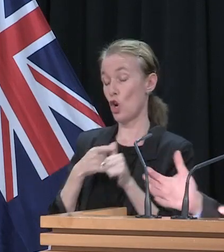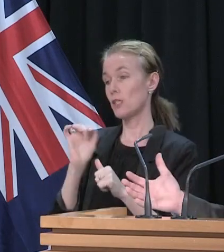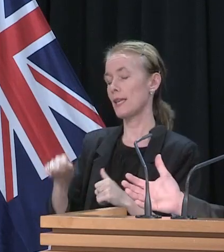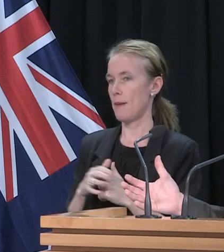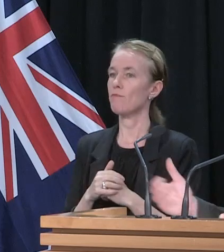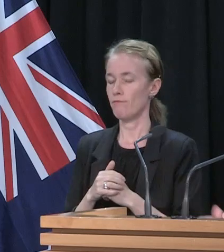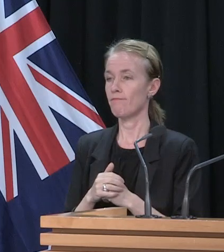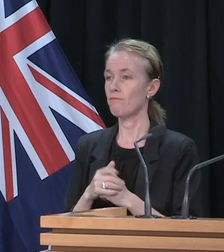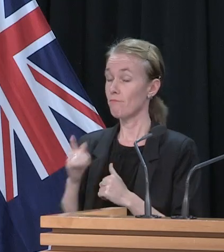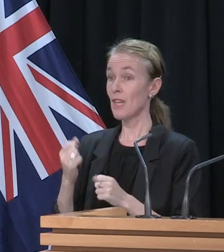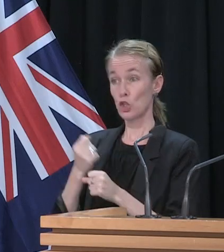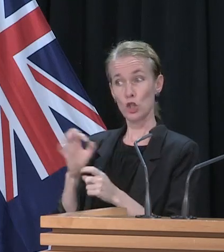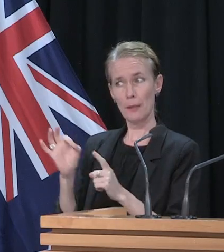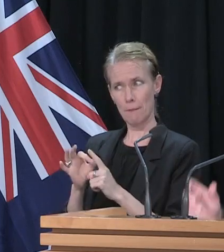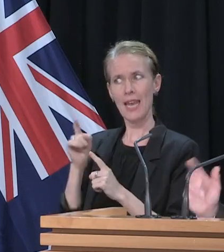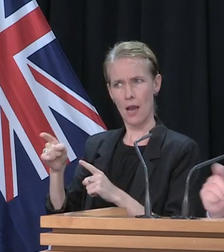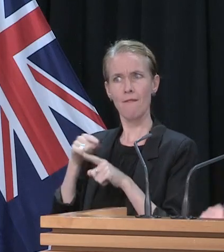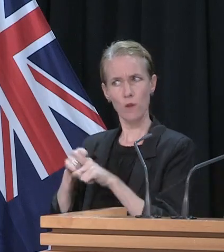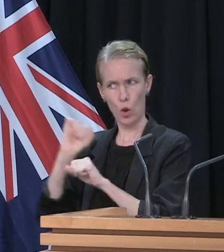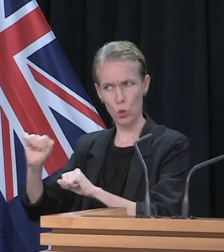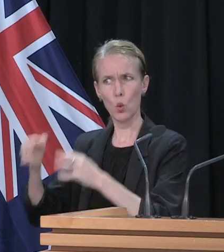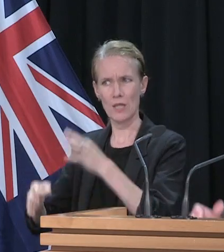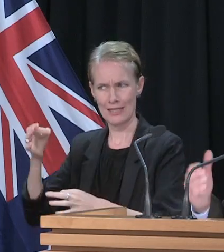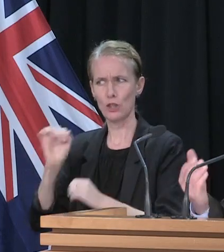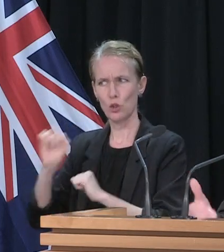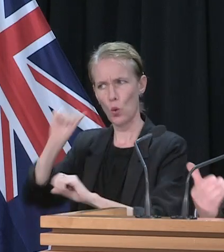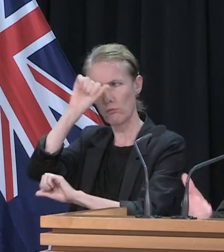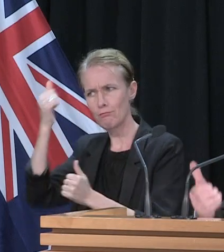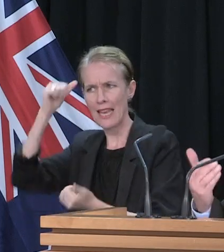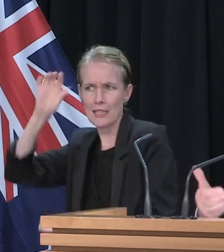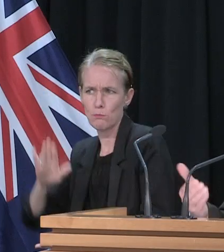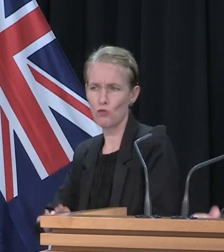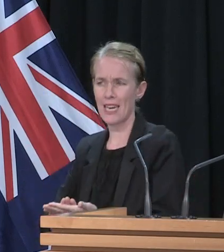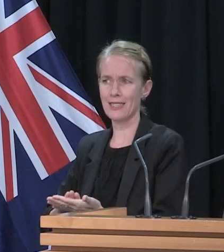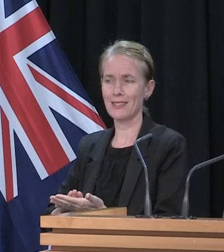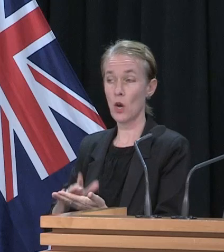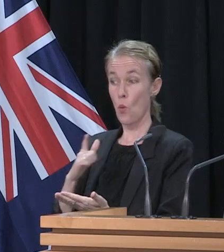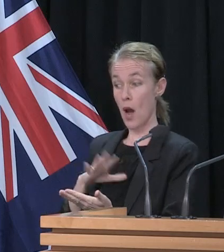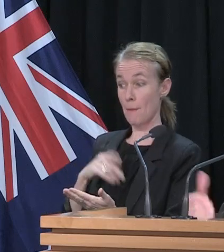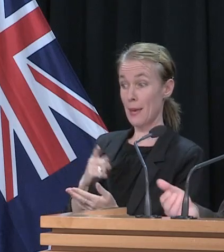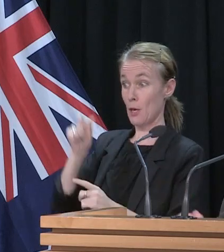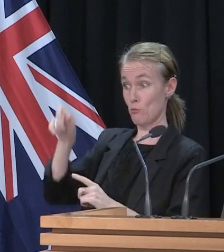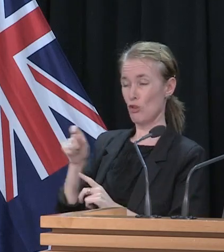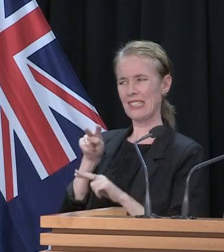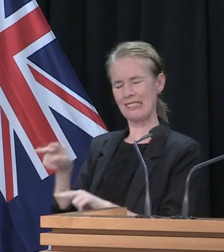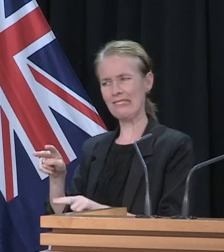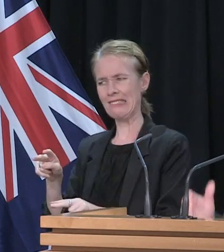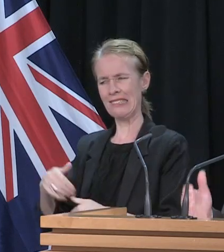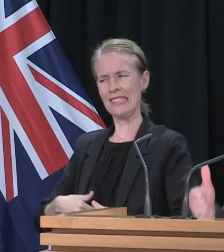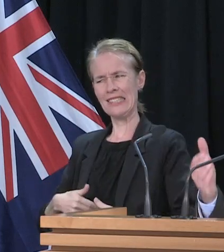That's imperative. That's been part of our advice right from the start. We're saying test all these people who fit within these groups